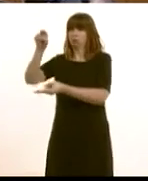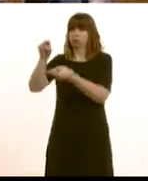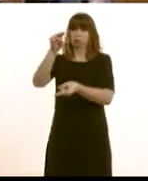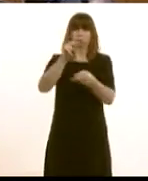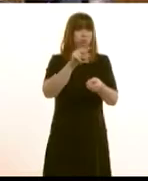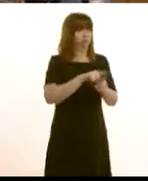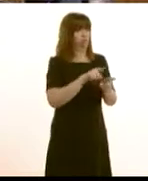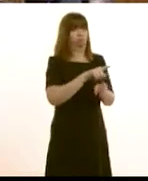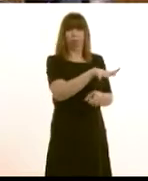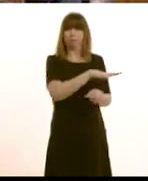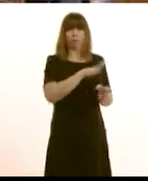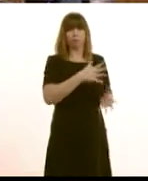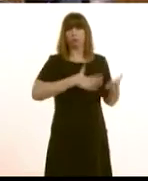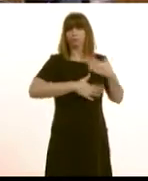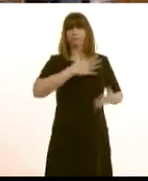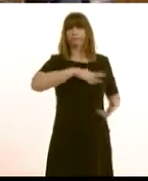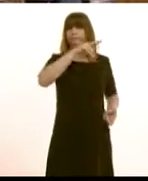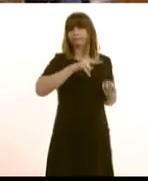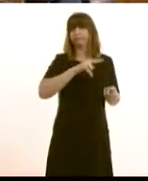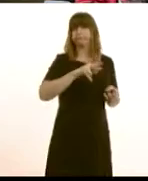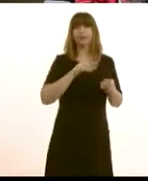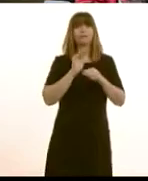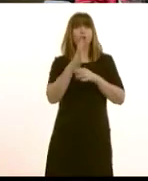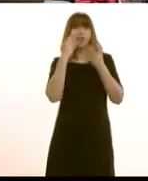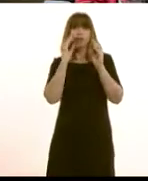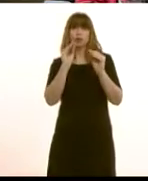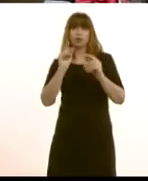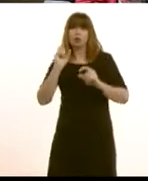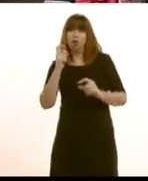that exists for FE colleges. Carwyn Jones: Now, turning to the point the